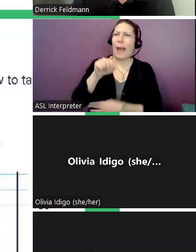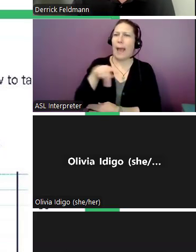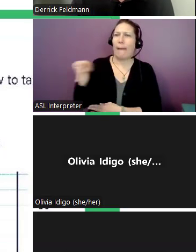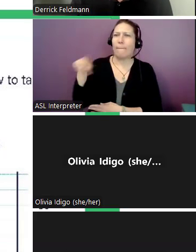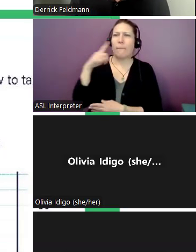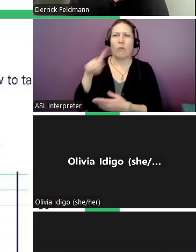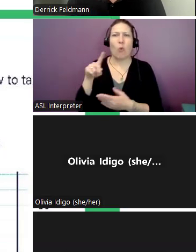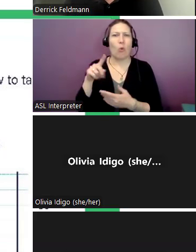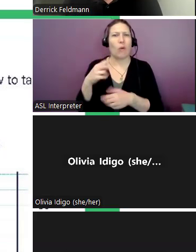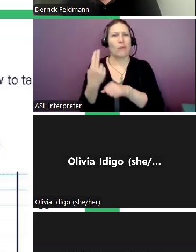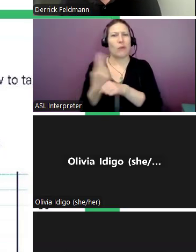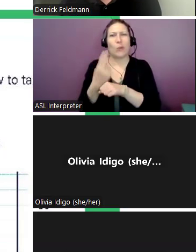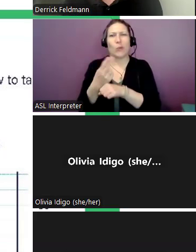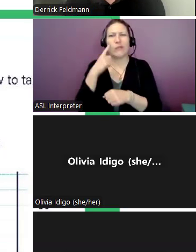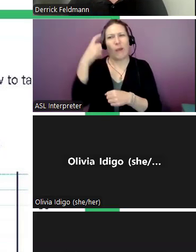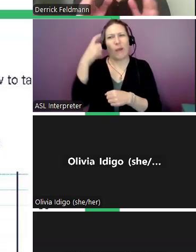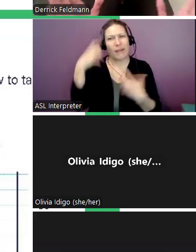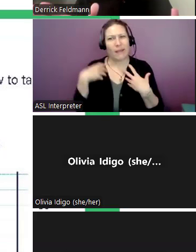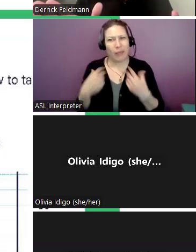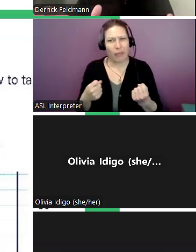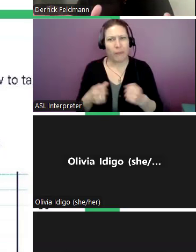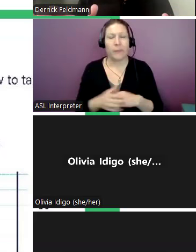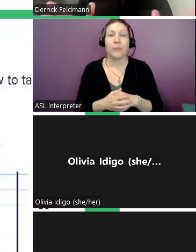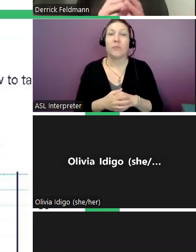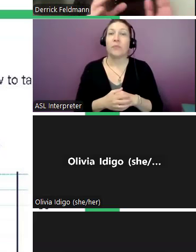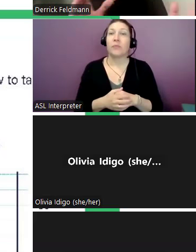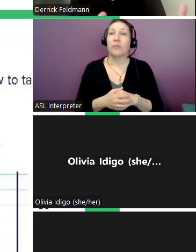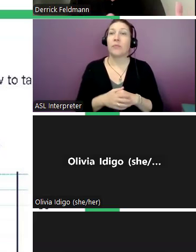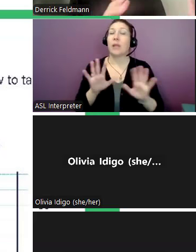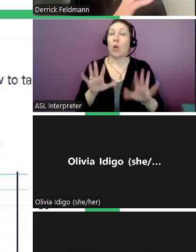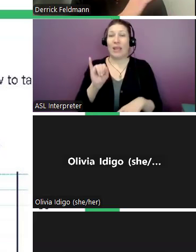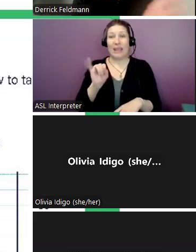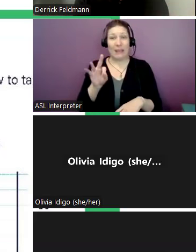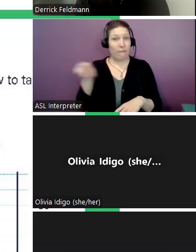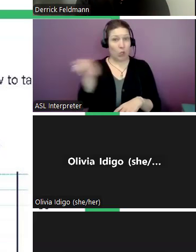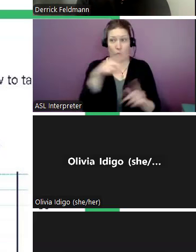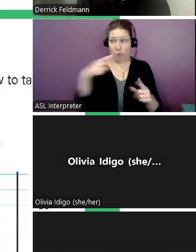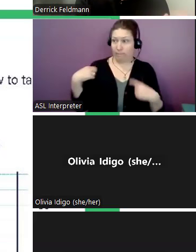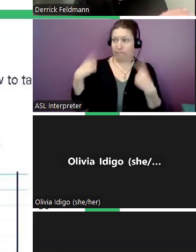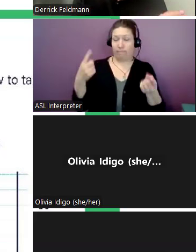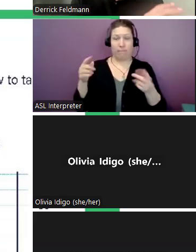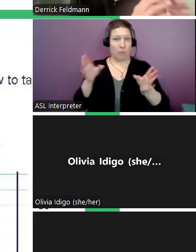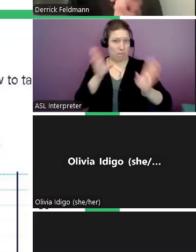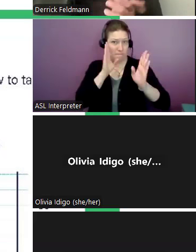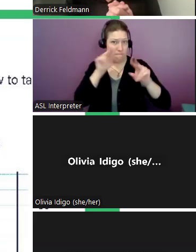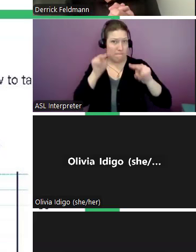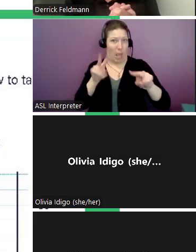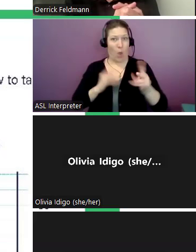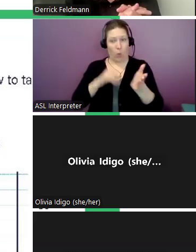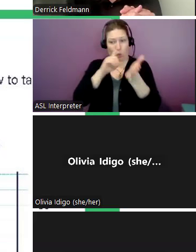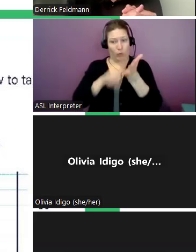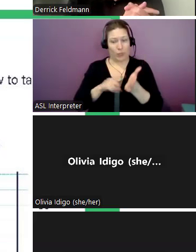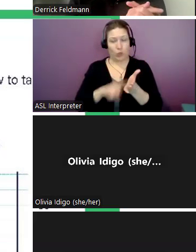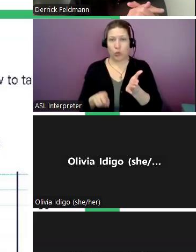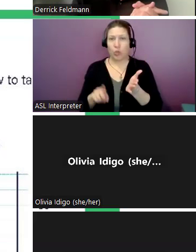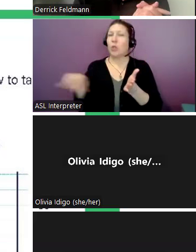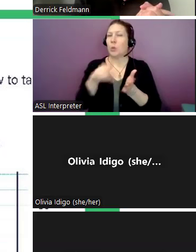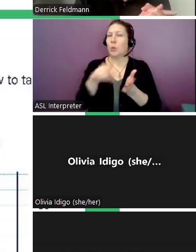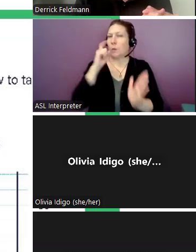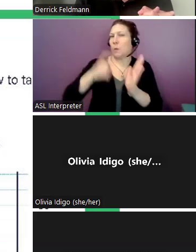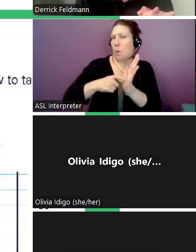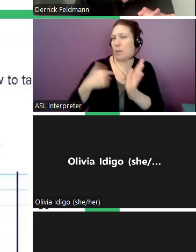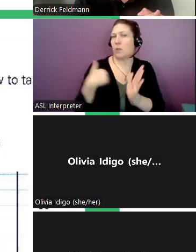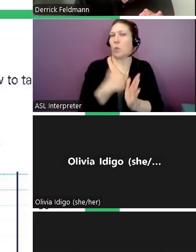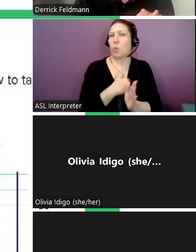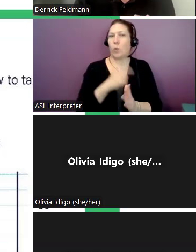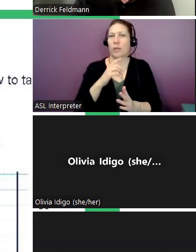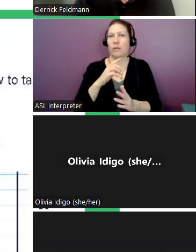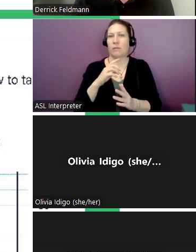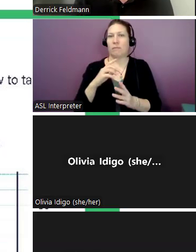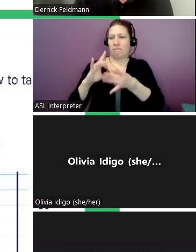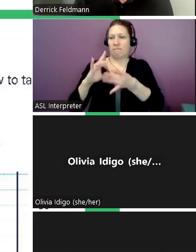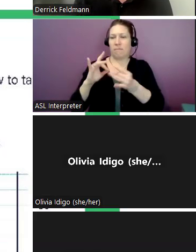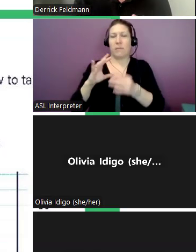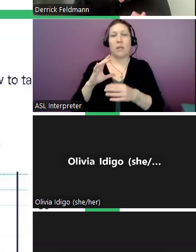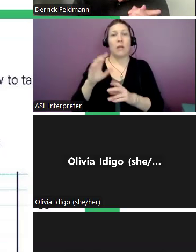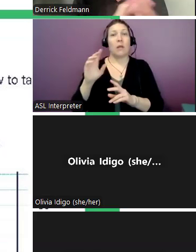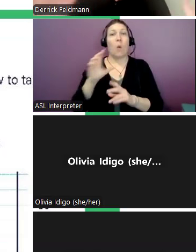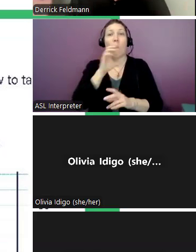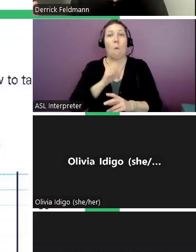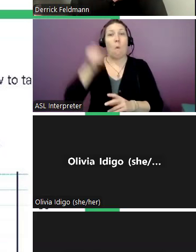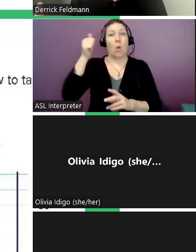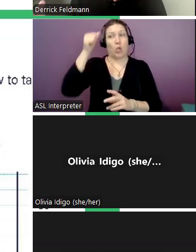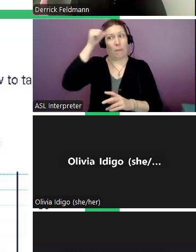Now, one thing to note, and if you followed along with any of our studies in the last time, is that we have been talking about our older rural men, 49+.